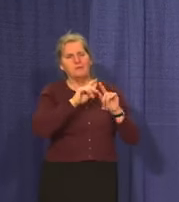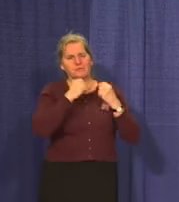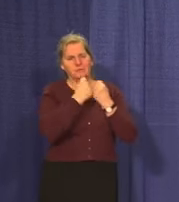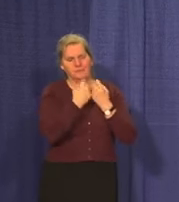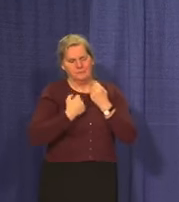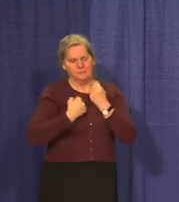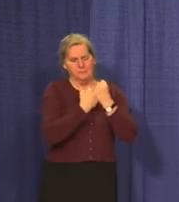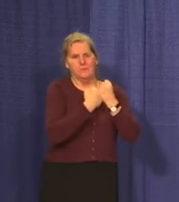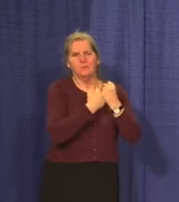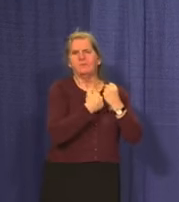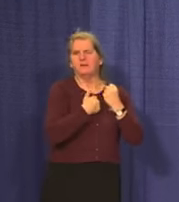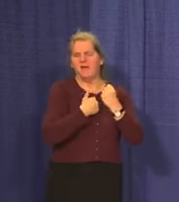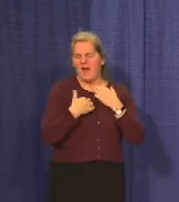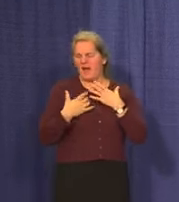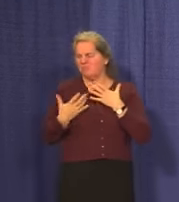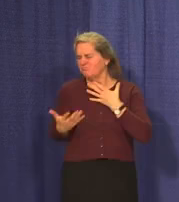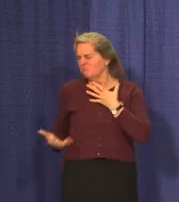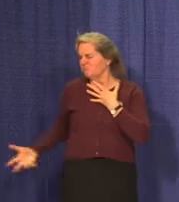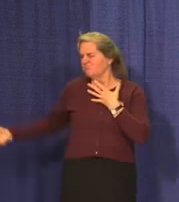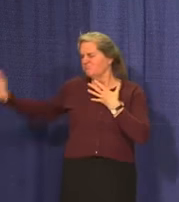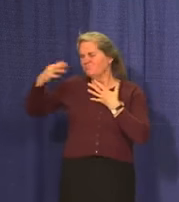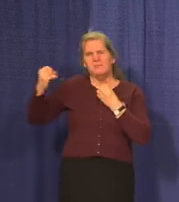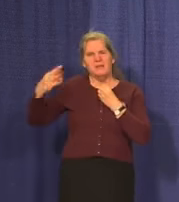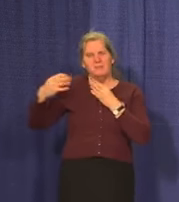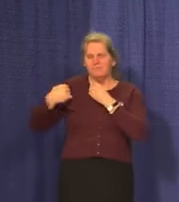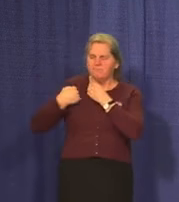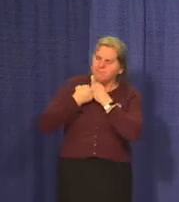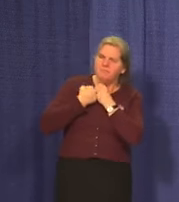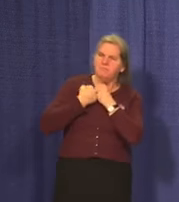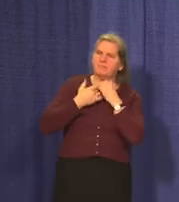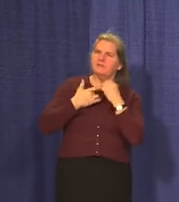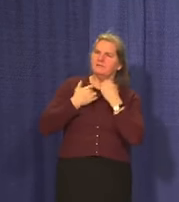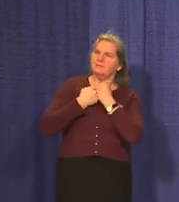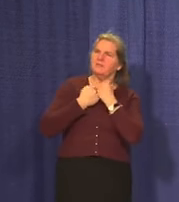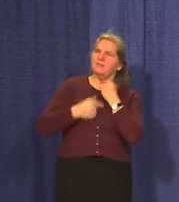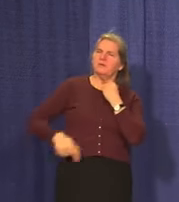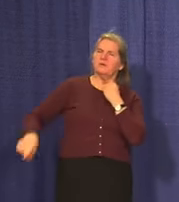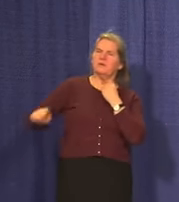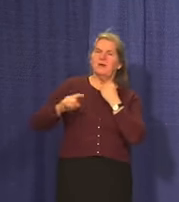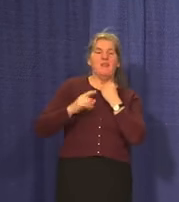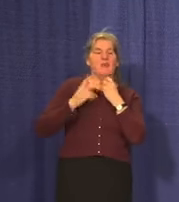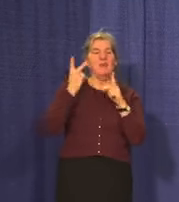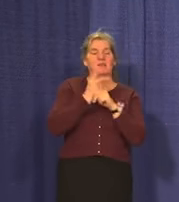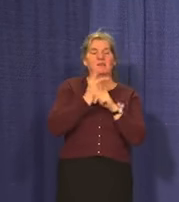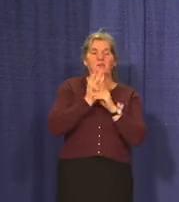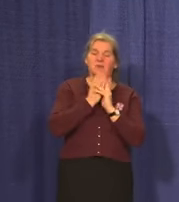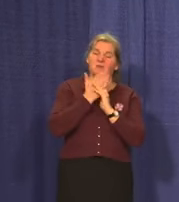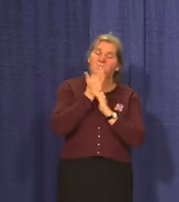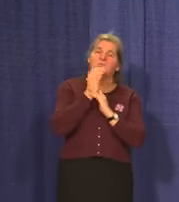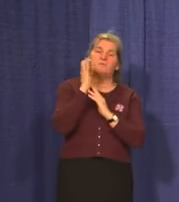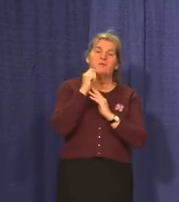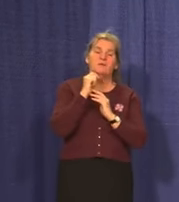I AM SO GRATEFUL FOR THAT SUPPORT, AND THAT IS WHAT KEEPS ME GOING, AS WELL AS OF COURSE MY FAMILY.